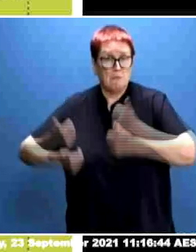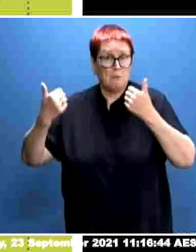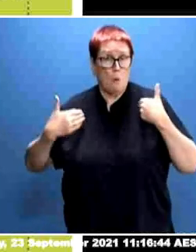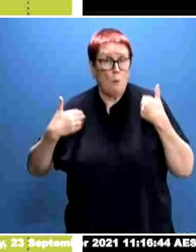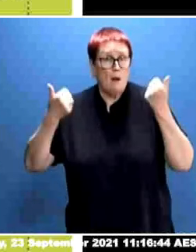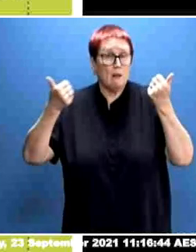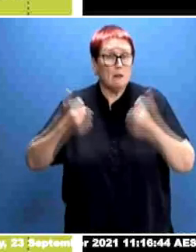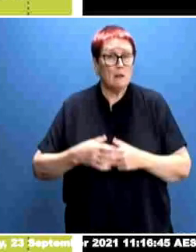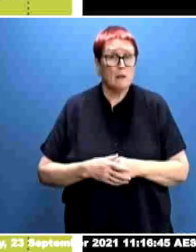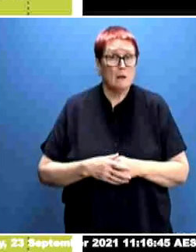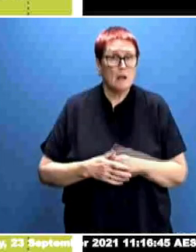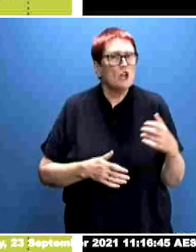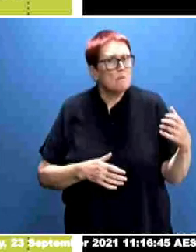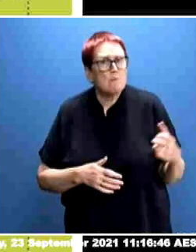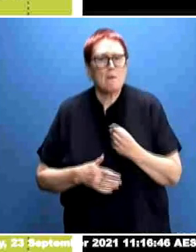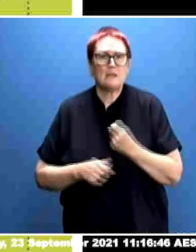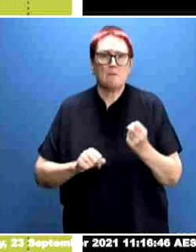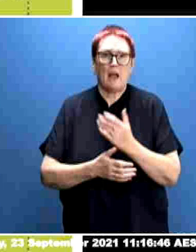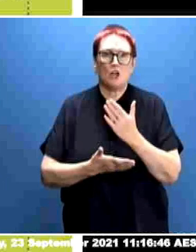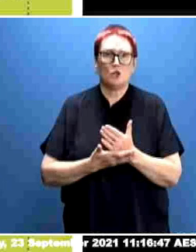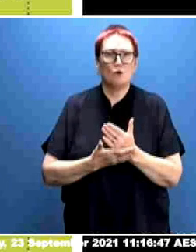is the necessity of making sure their cultural,